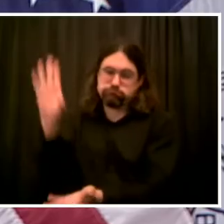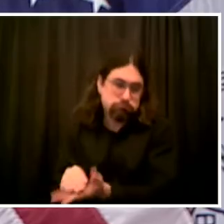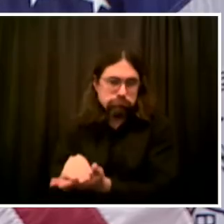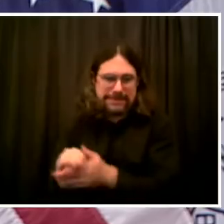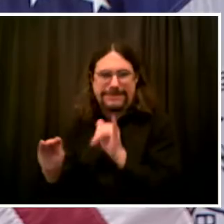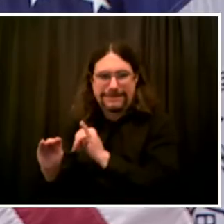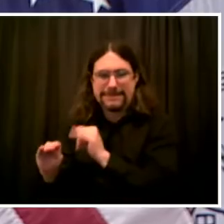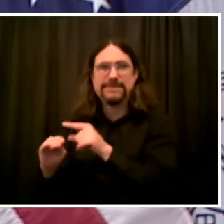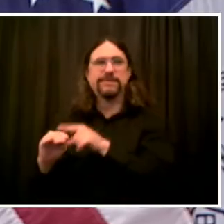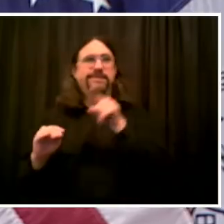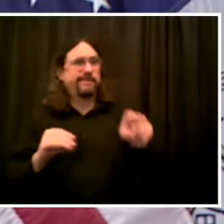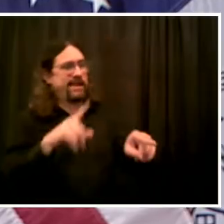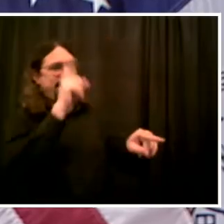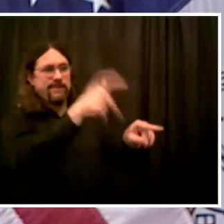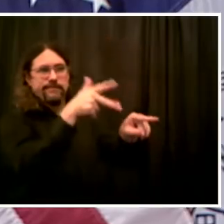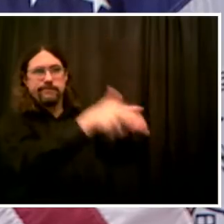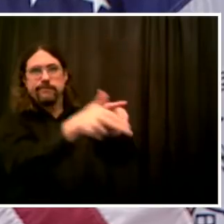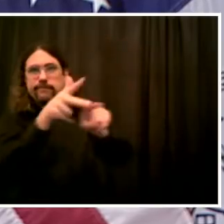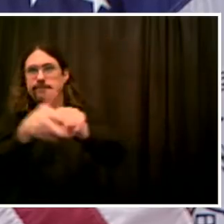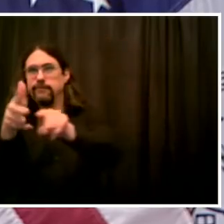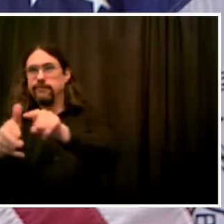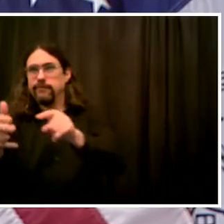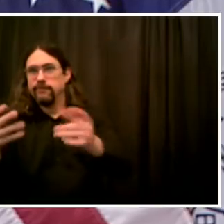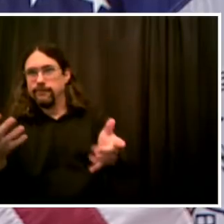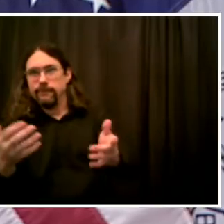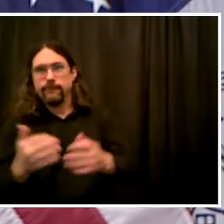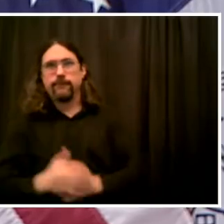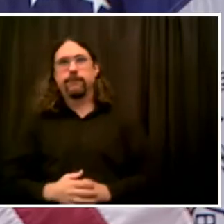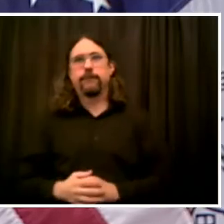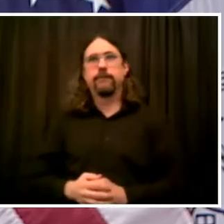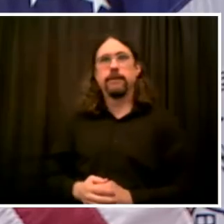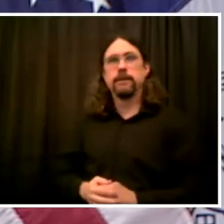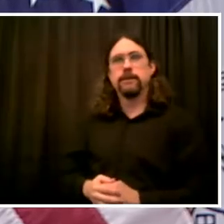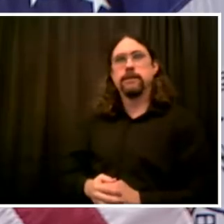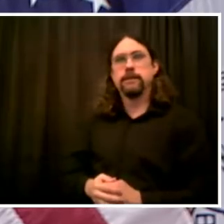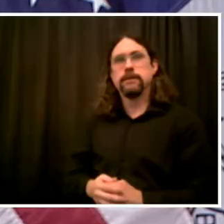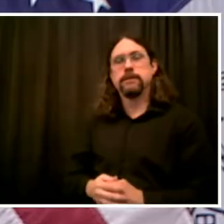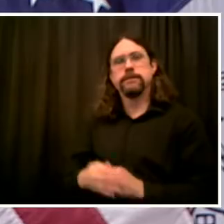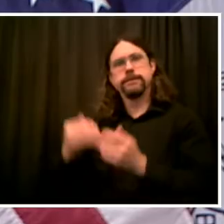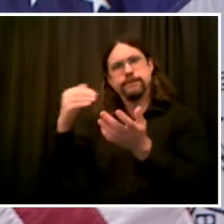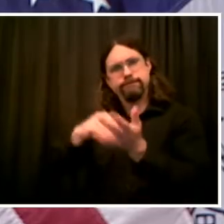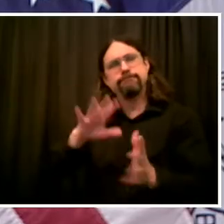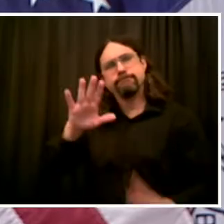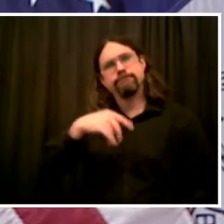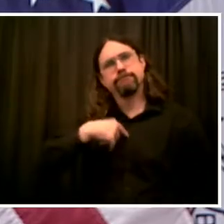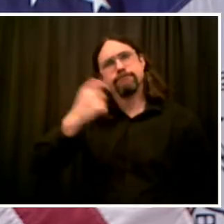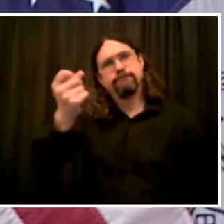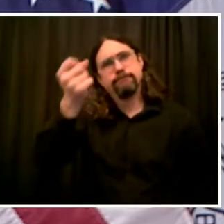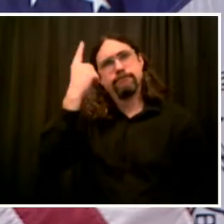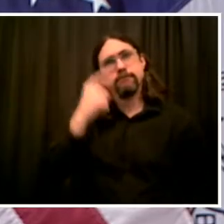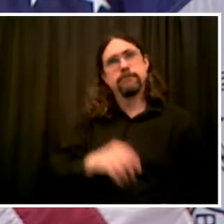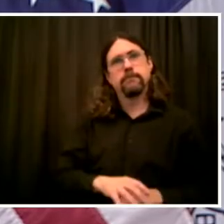THAT WILL AFFECT EVERY SINGLE AGENCY QUNUTESIABONLY. LOOK, AGAIN, THE